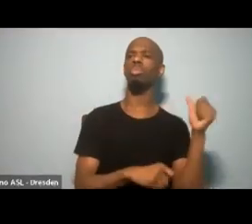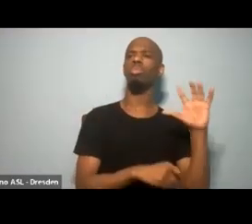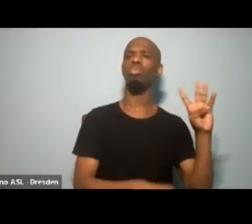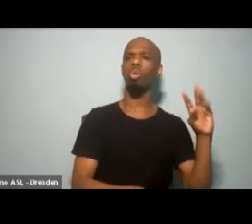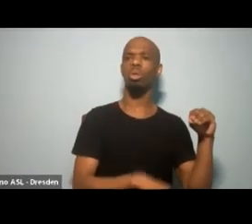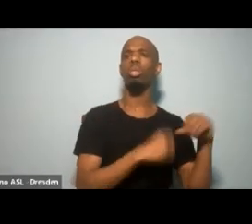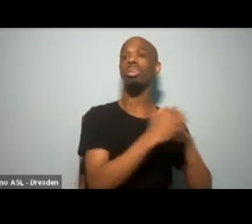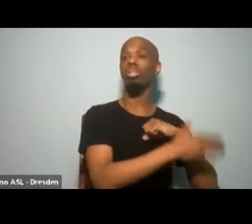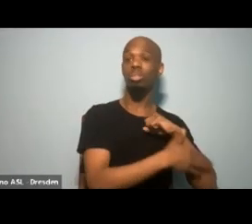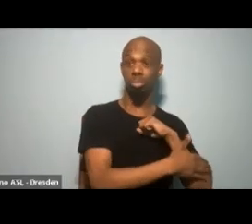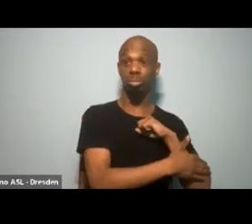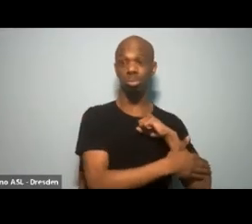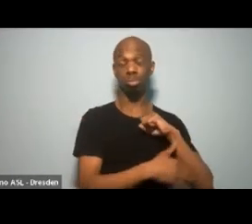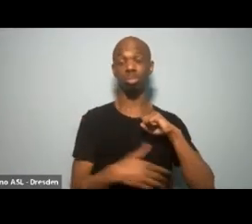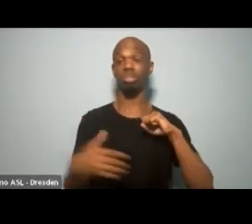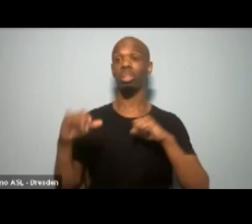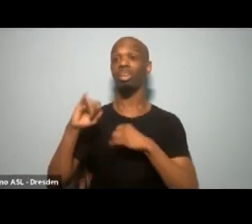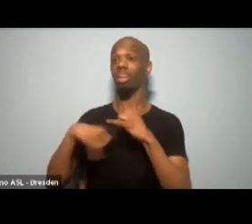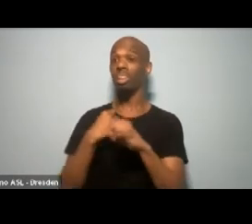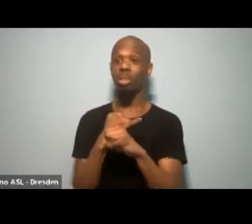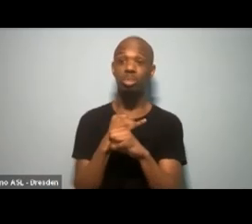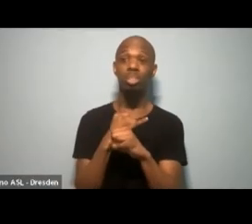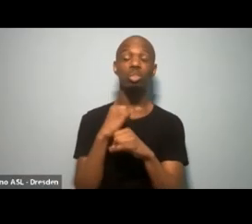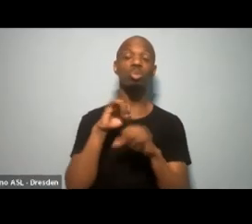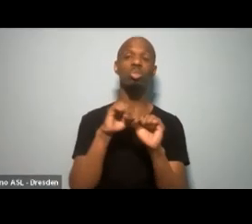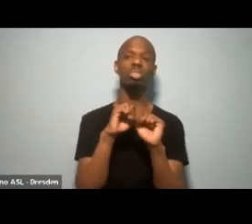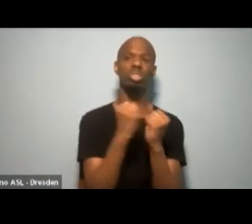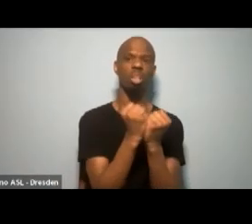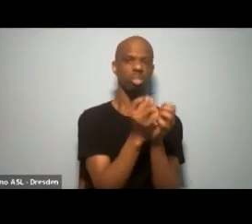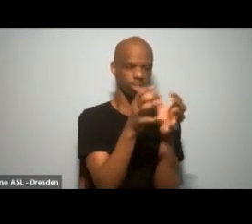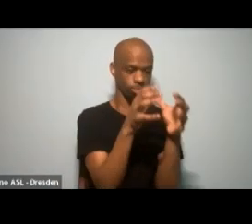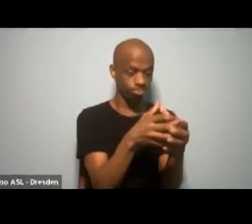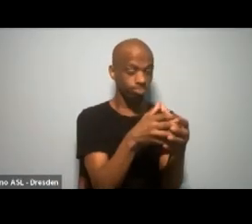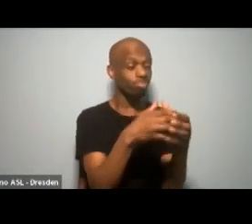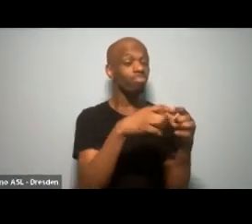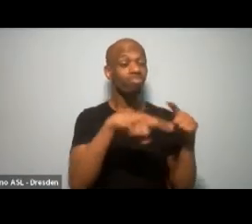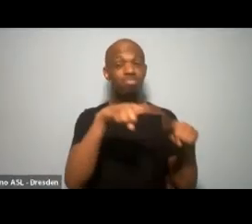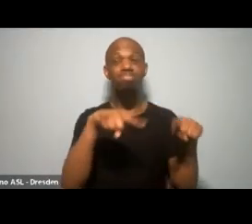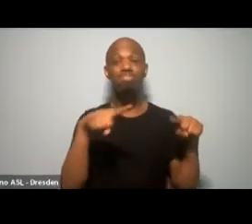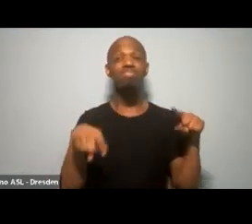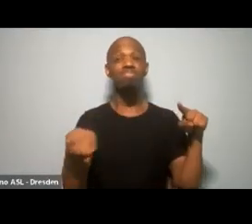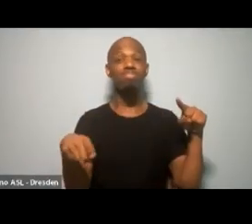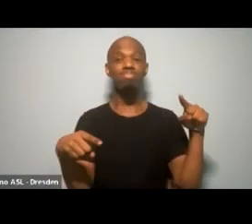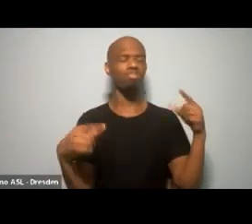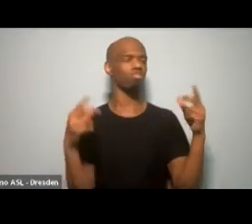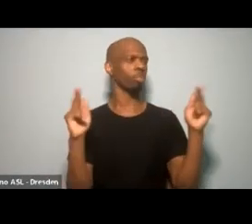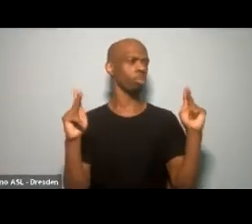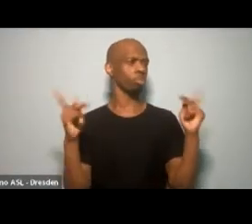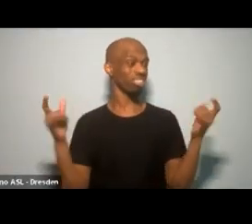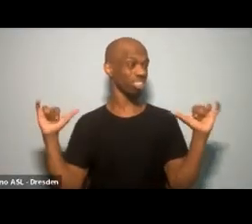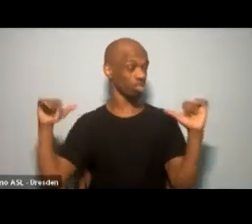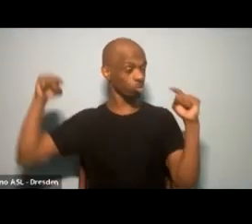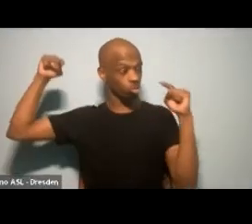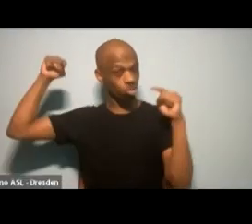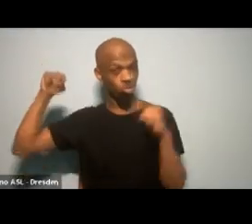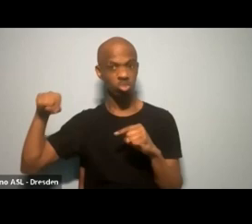international societies, when in Nigeria, always want to visit this most historic venue,